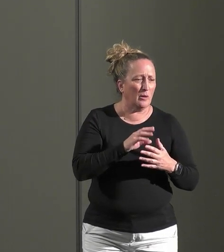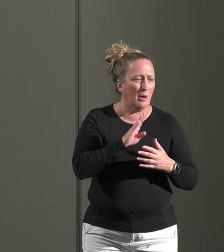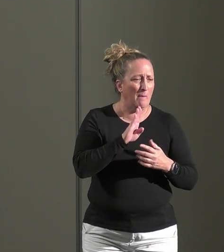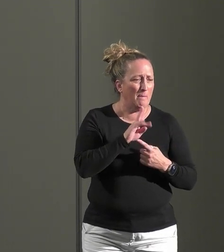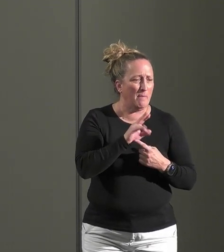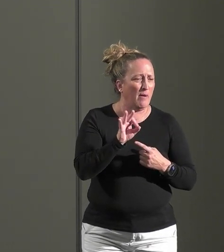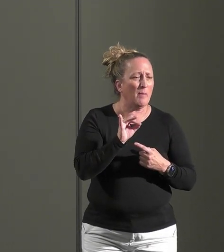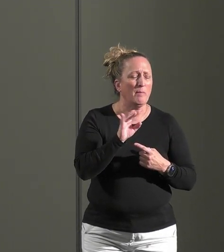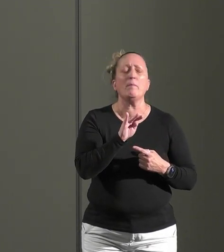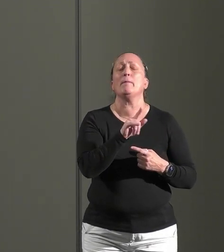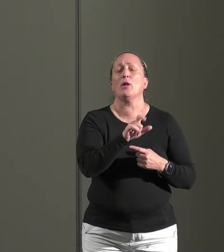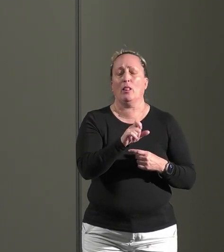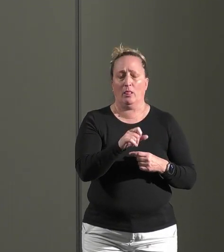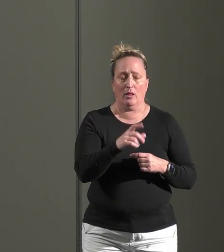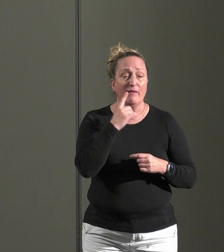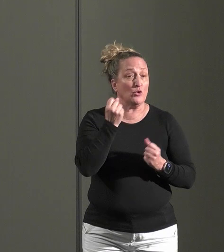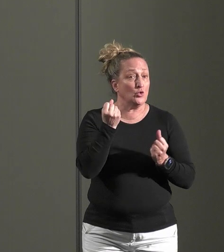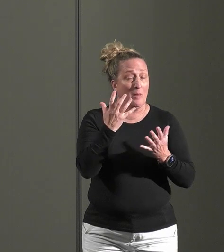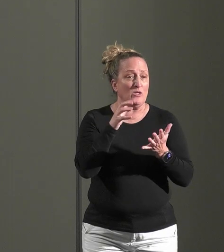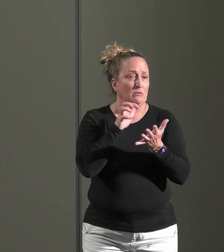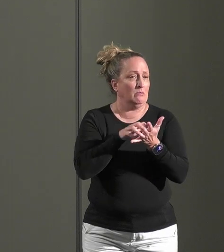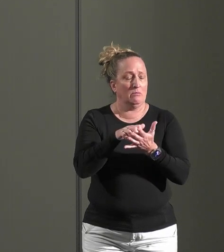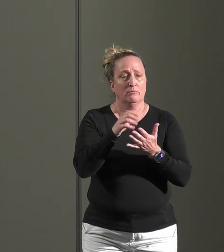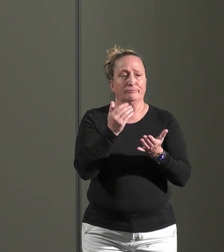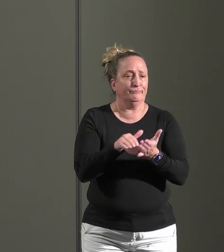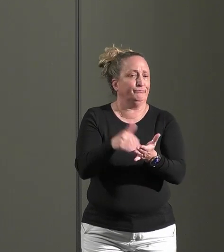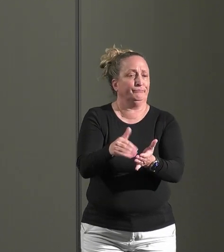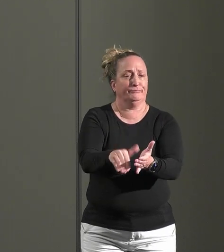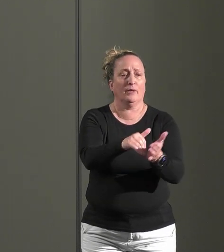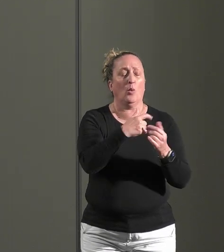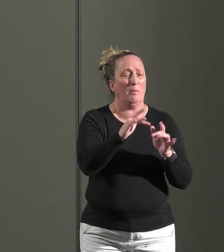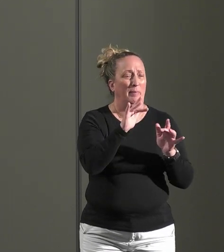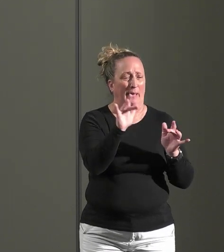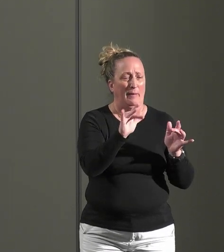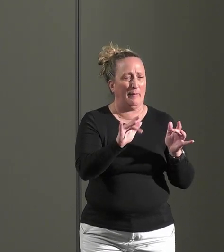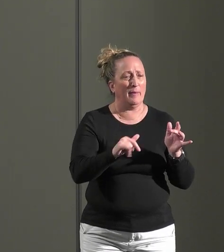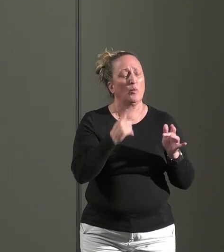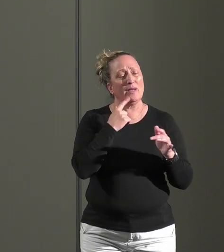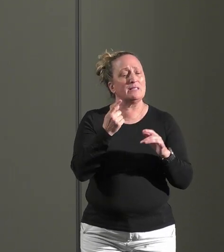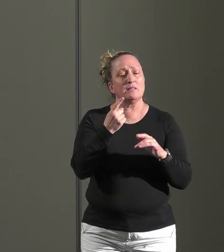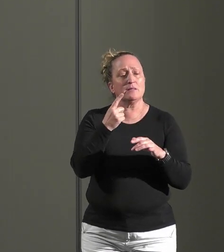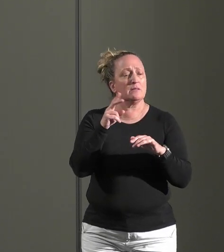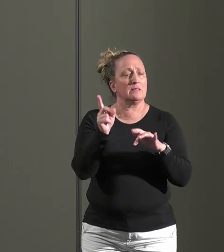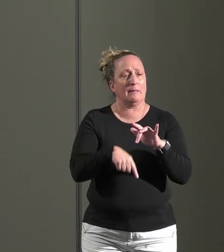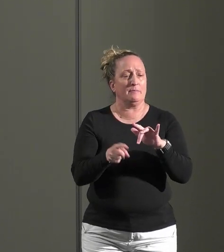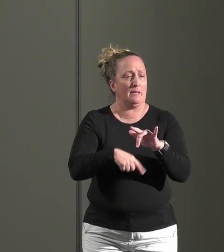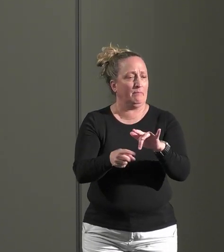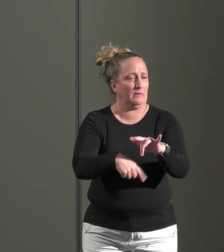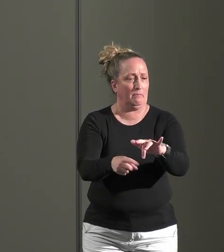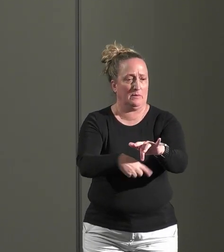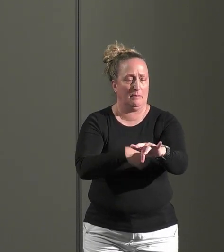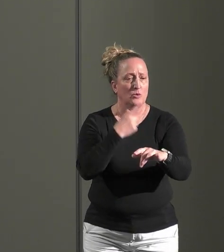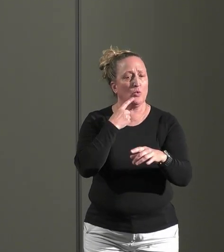If there is too much repeated text or a lot of blank lines we skip them to improve productivity